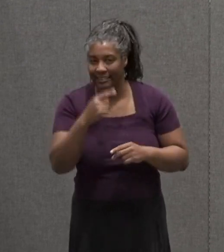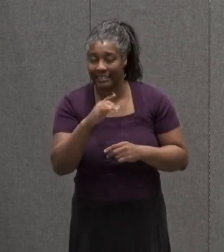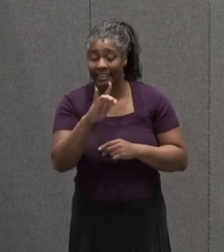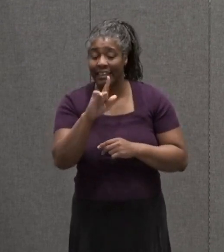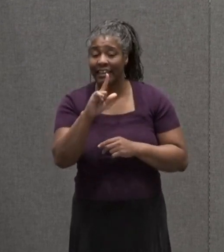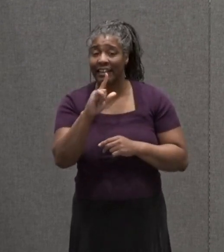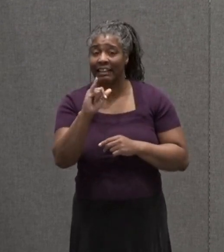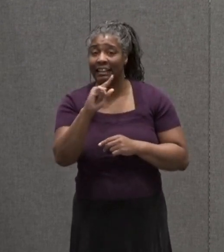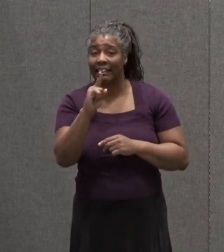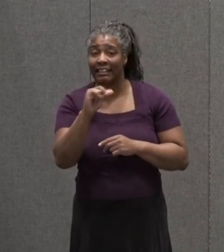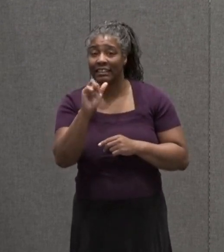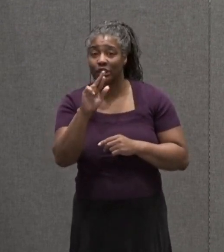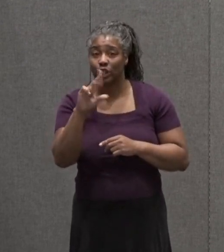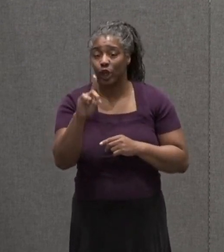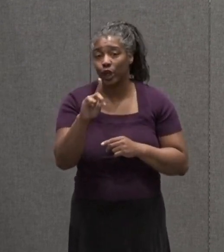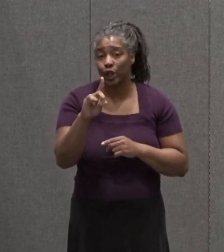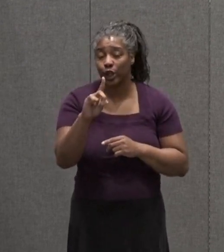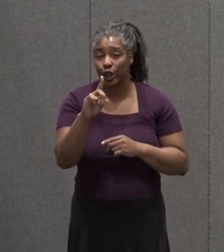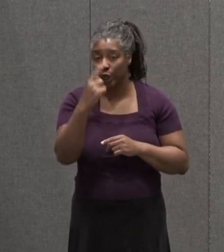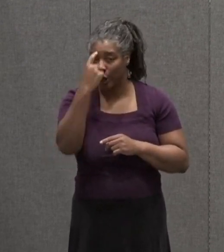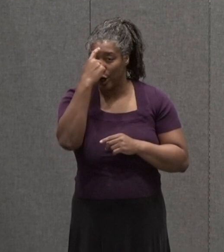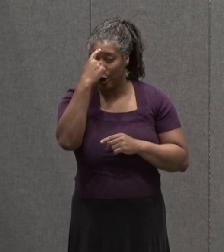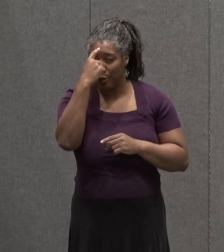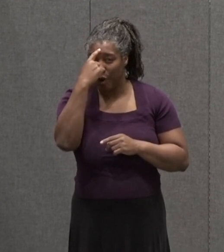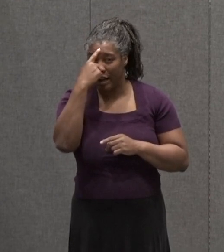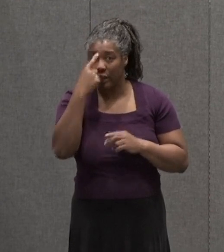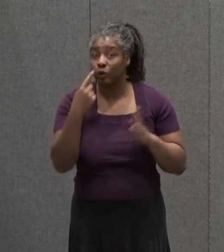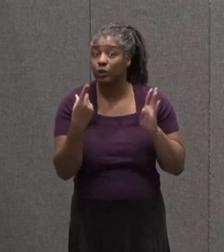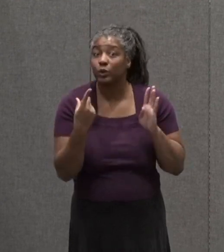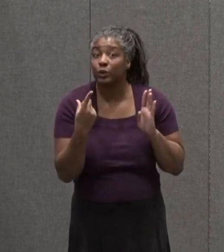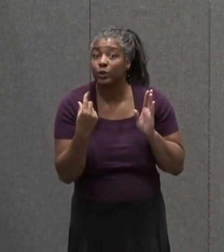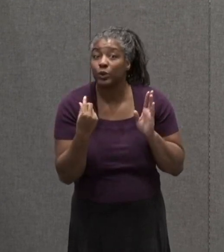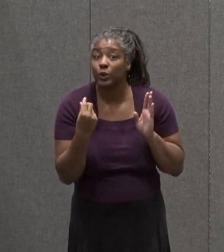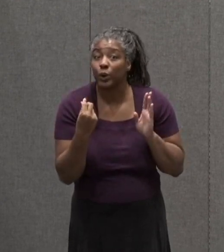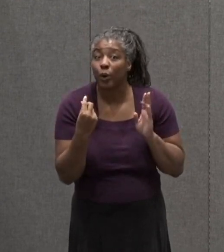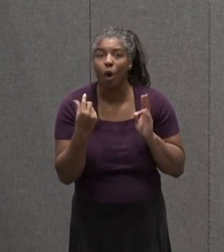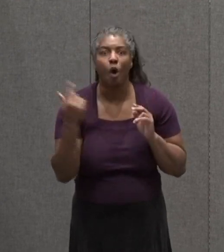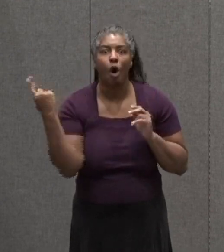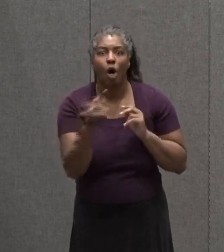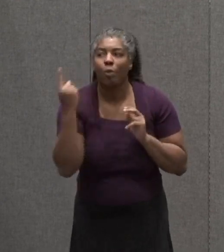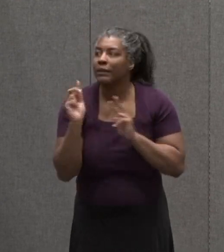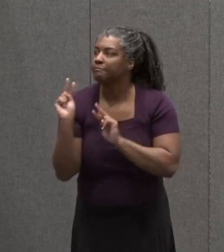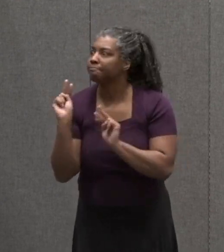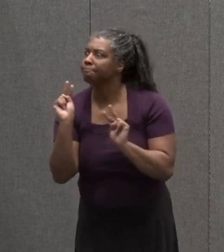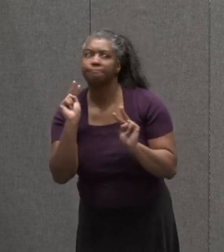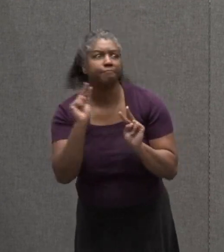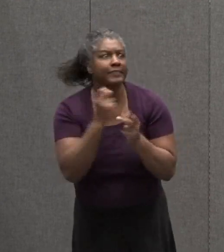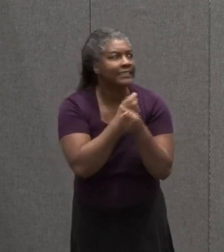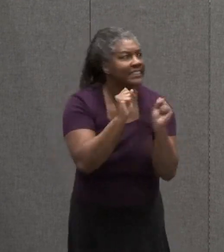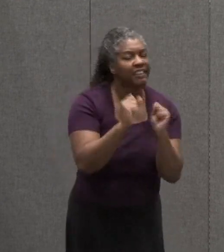around looking for danger, is it safe? Is it dangerous? Is it safe? Is it dangerous?